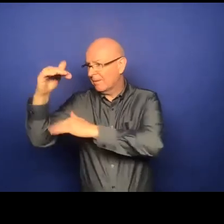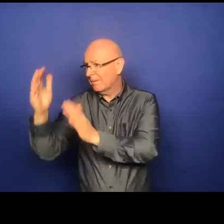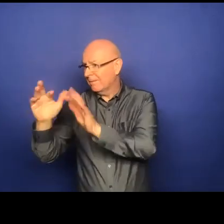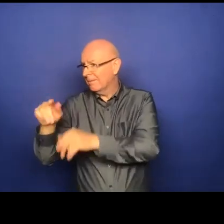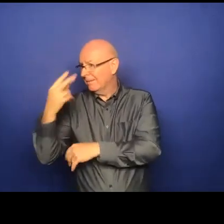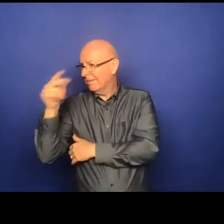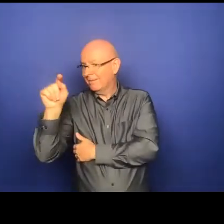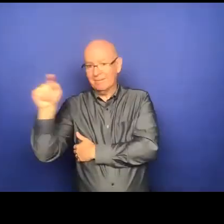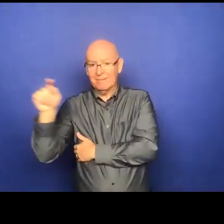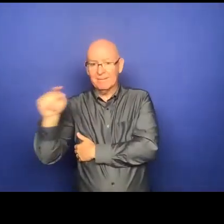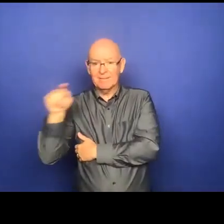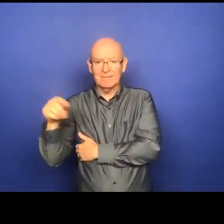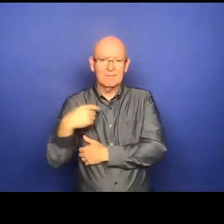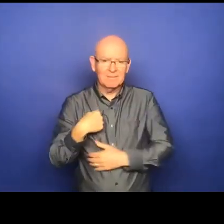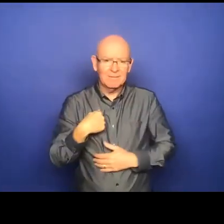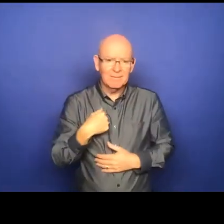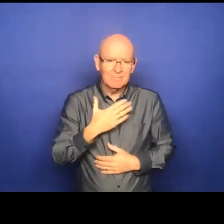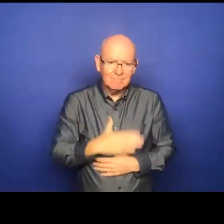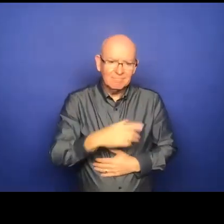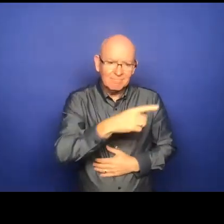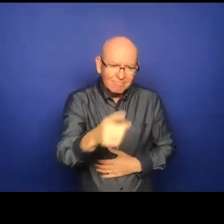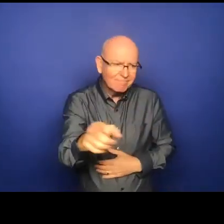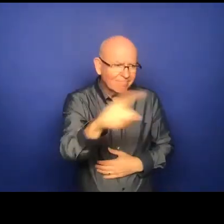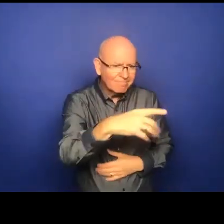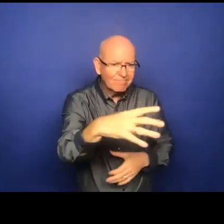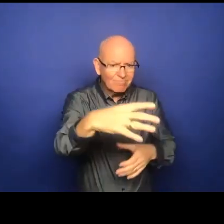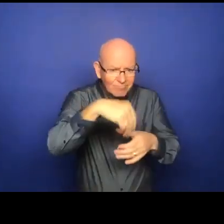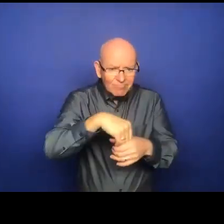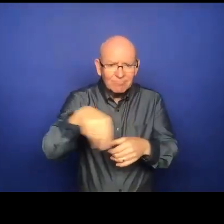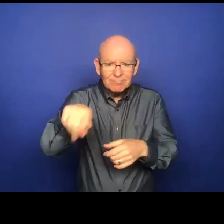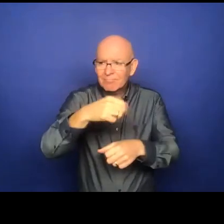box, that email. I very much encourage you to engage